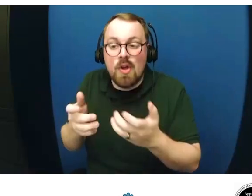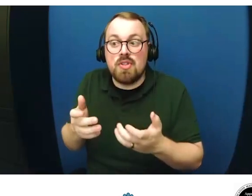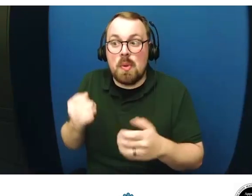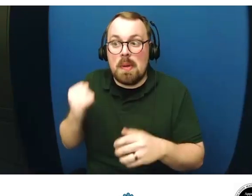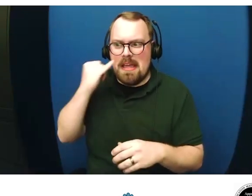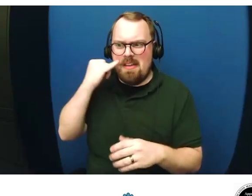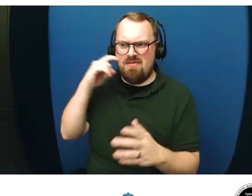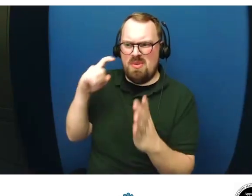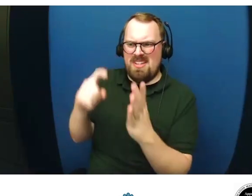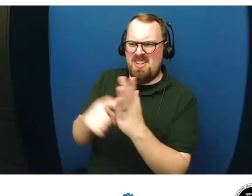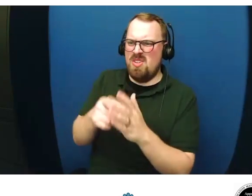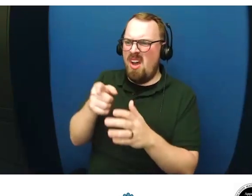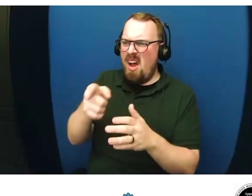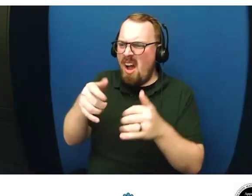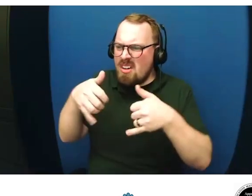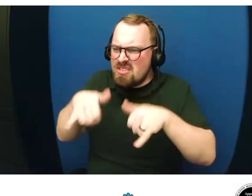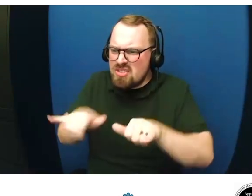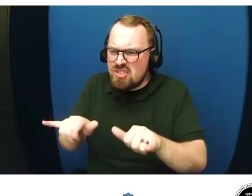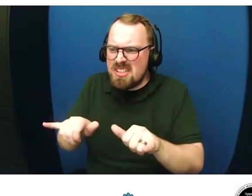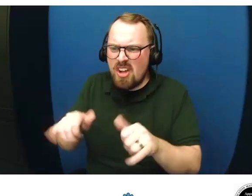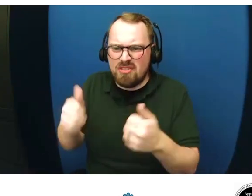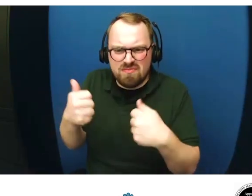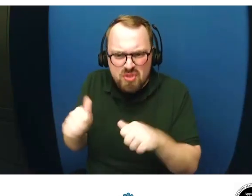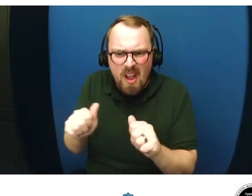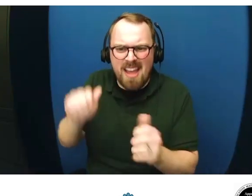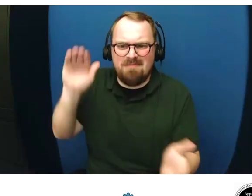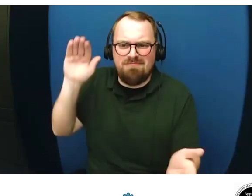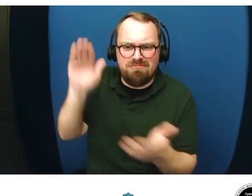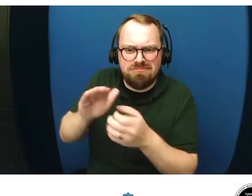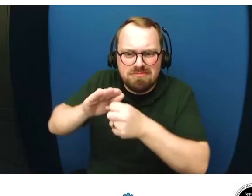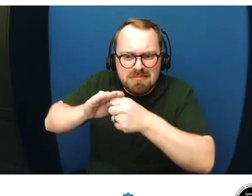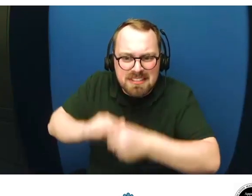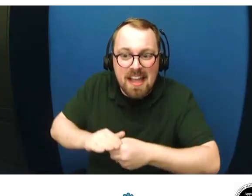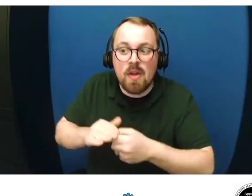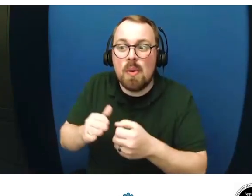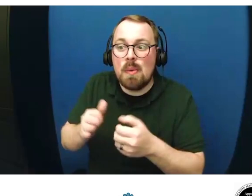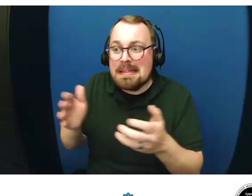that's what it's being used for, we can shape that into a safer stress management strategy.